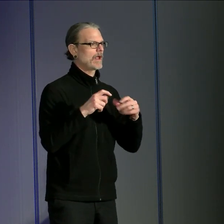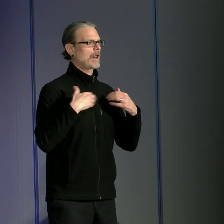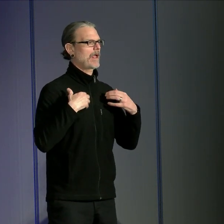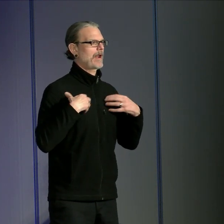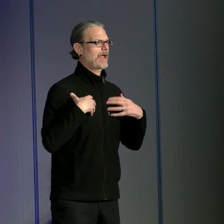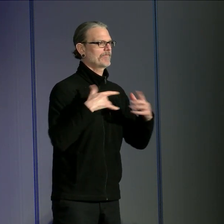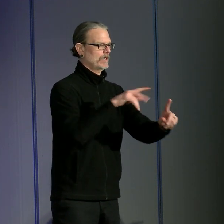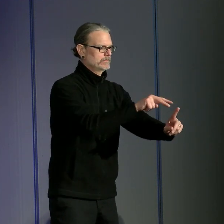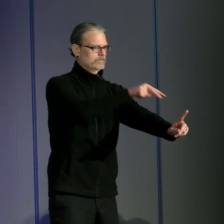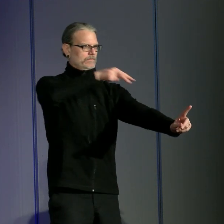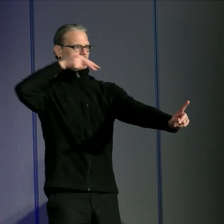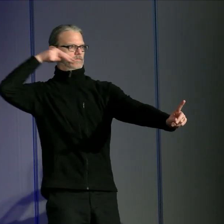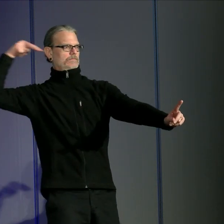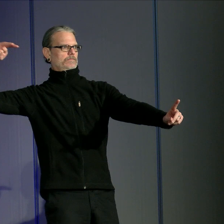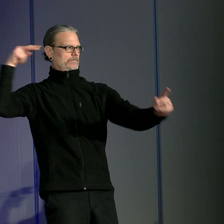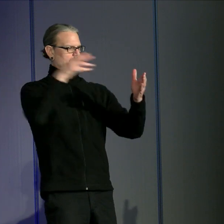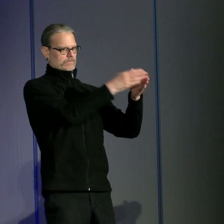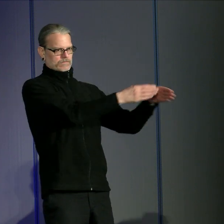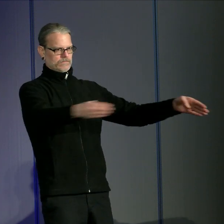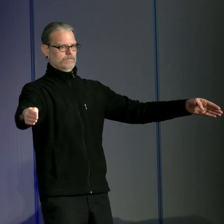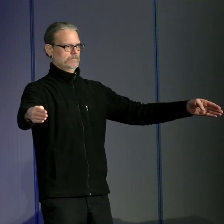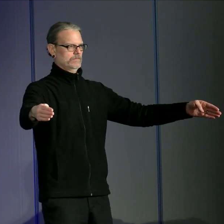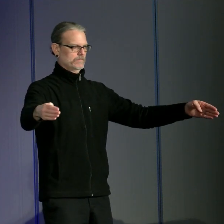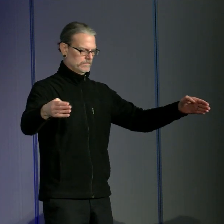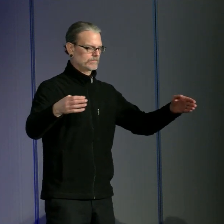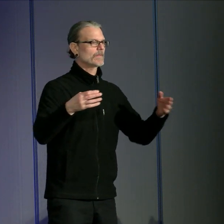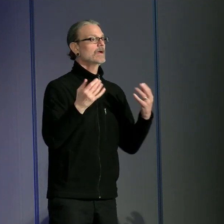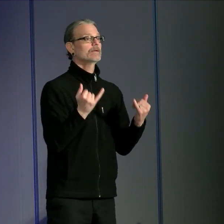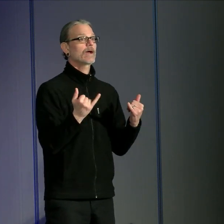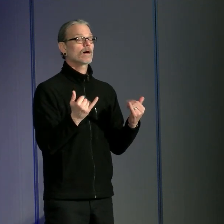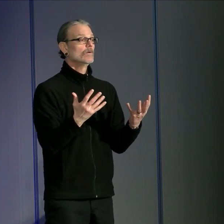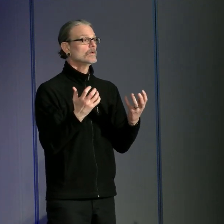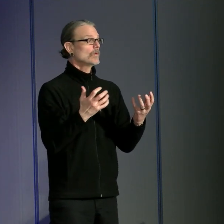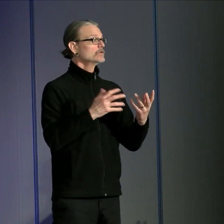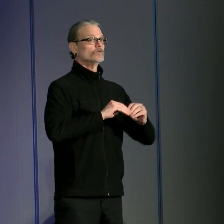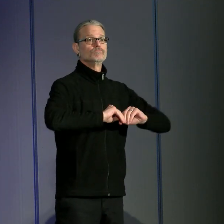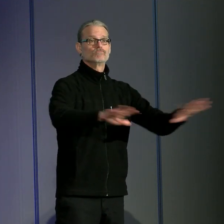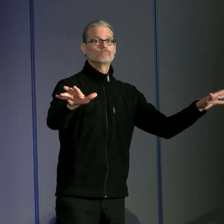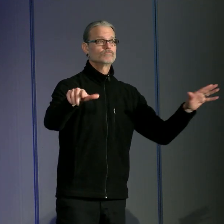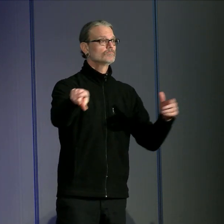So now you're rolling out and you're trying to get more testing done across your organization.